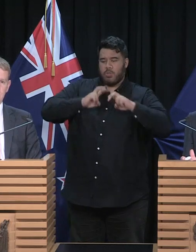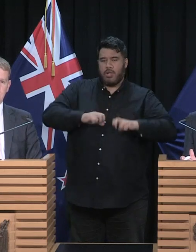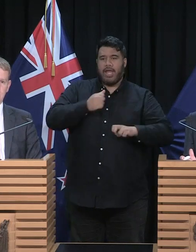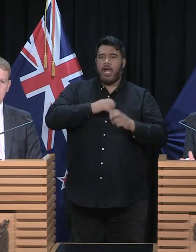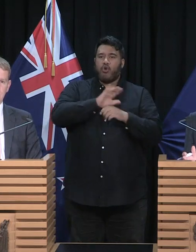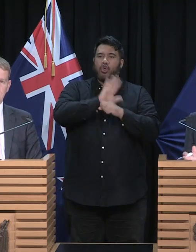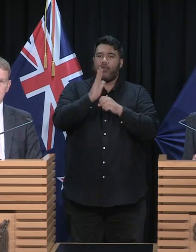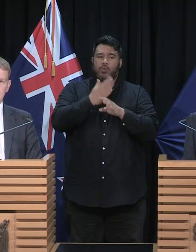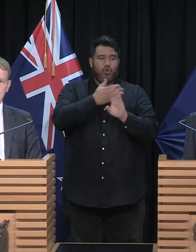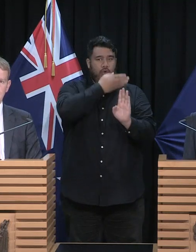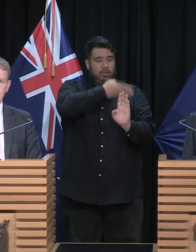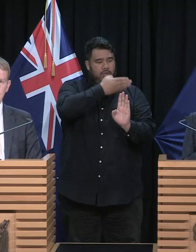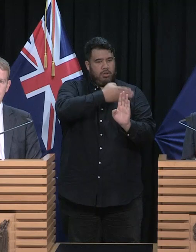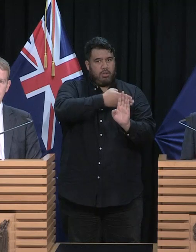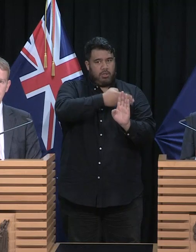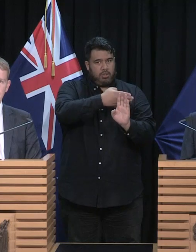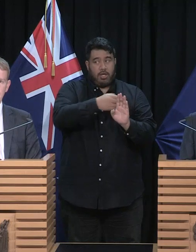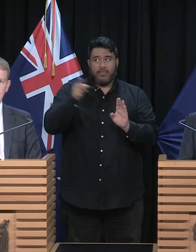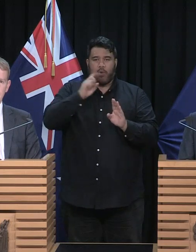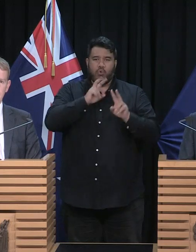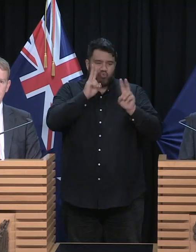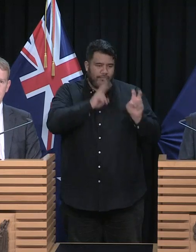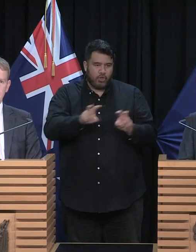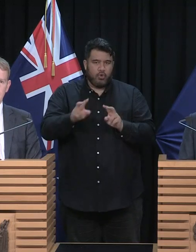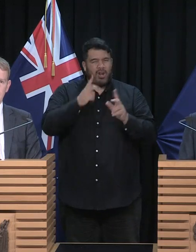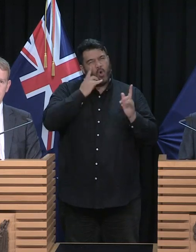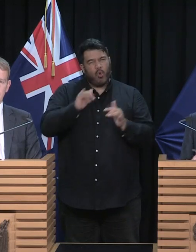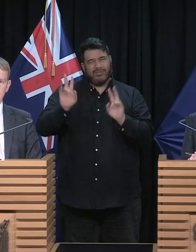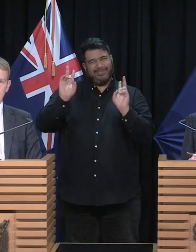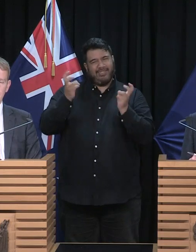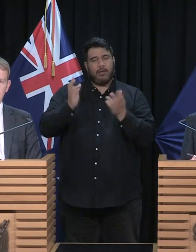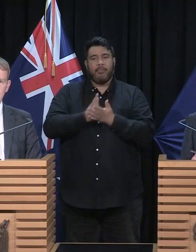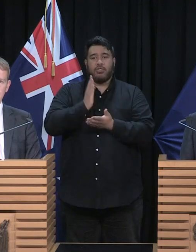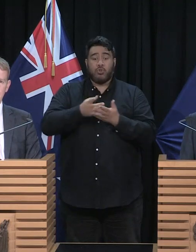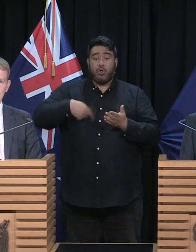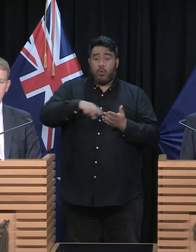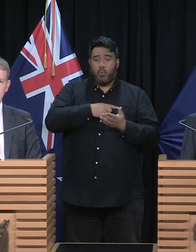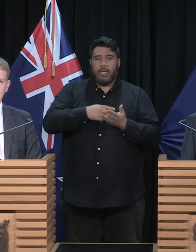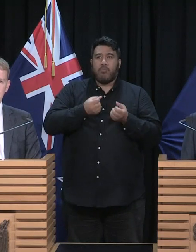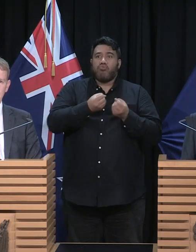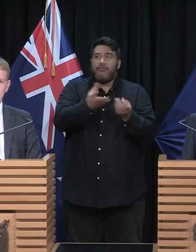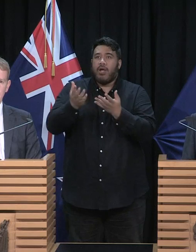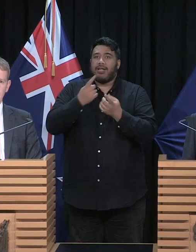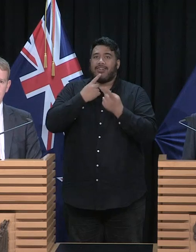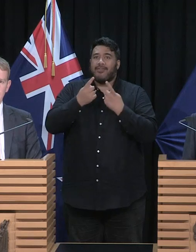organisation to come in and actually look at all our COVID activity at the moment and just do a little bit of a